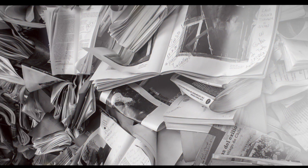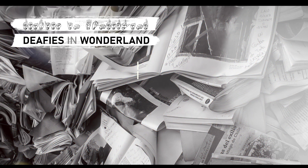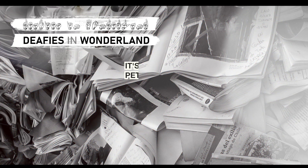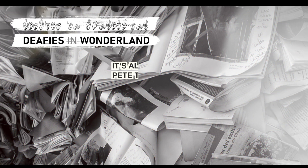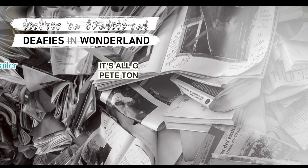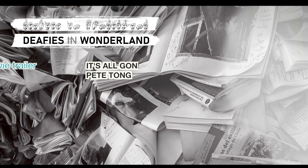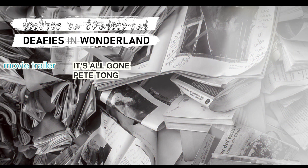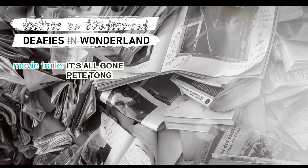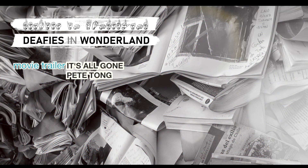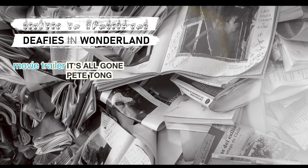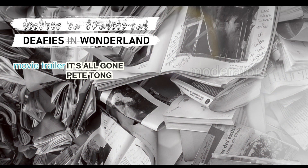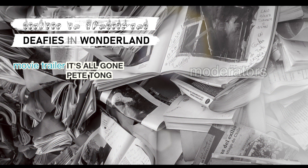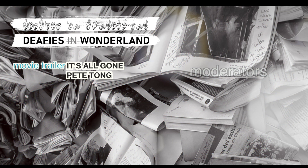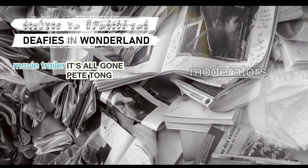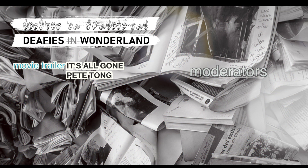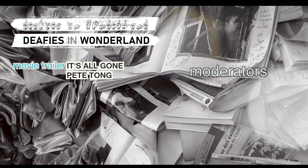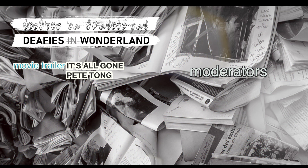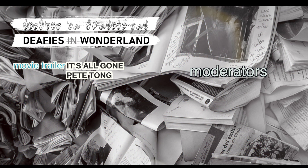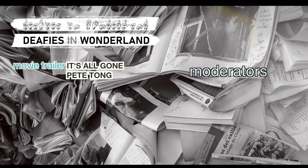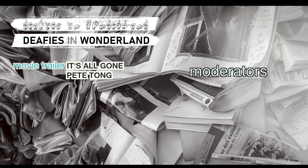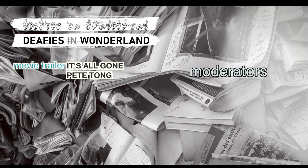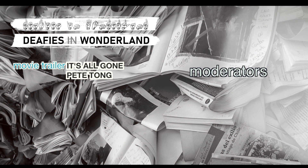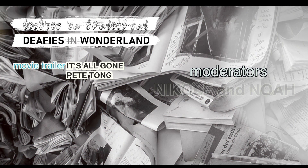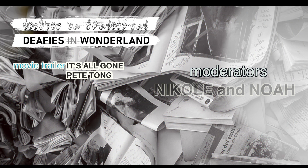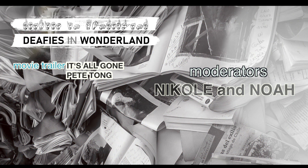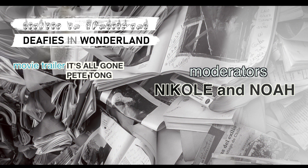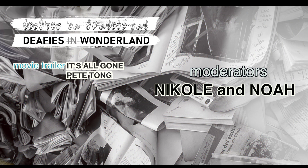OUT OF MY SHELL, SHELLY sung by Marcel.